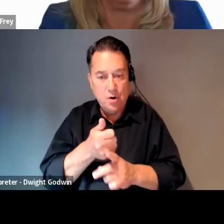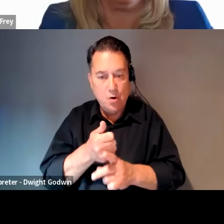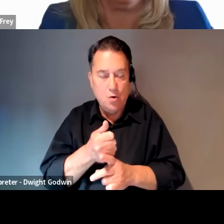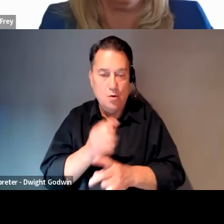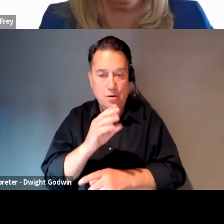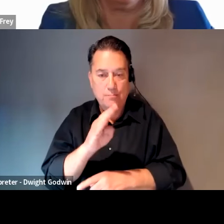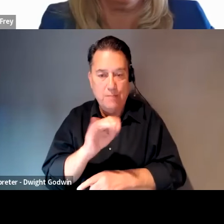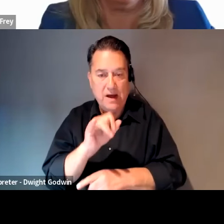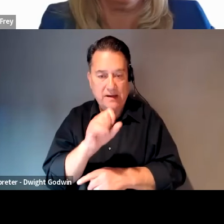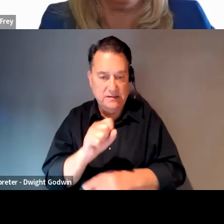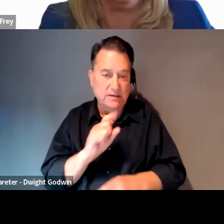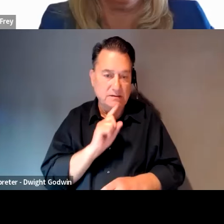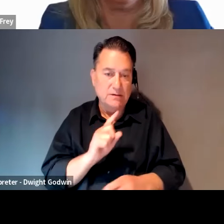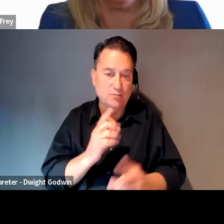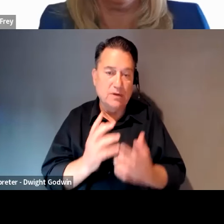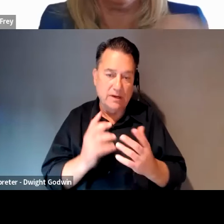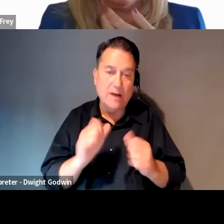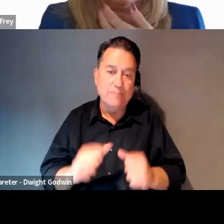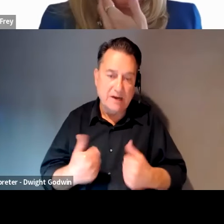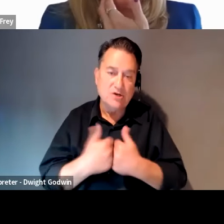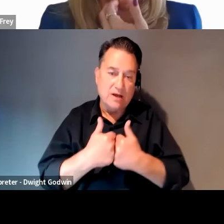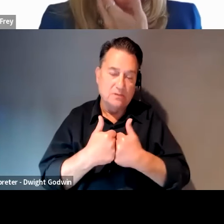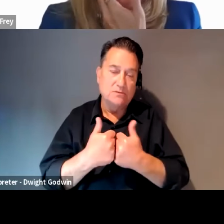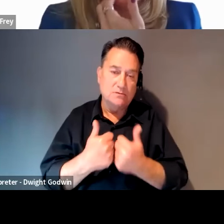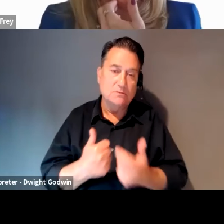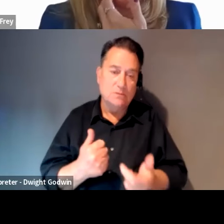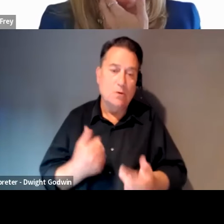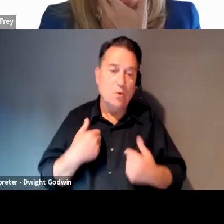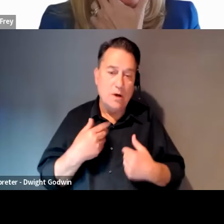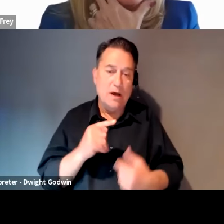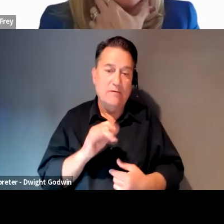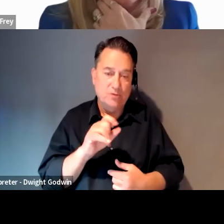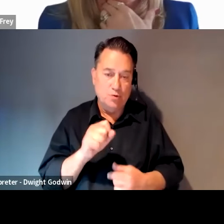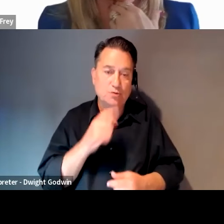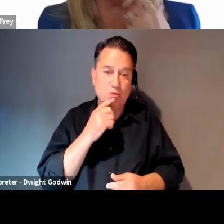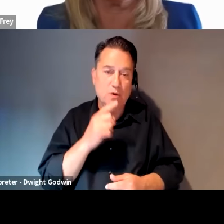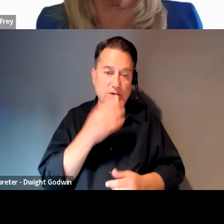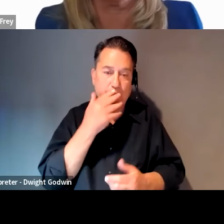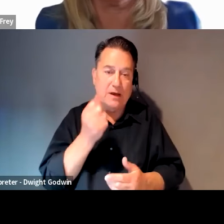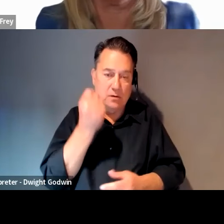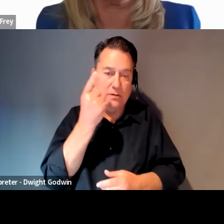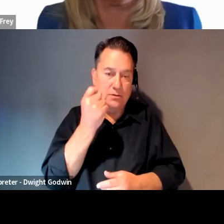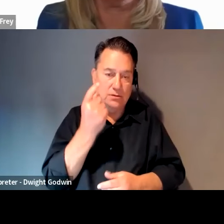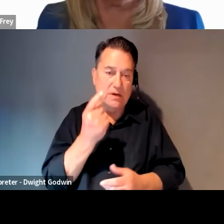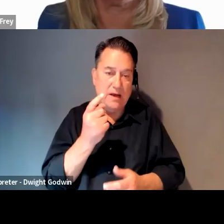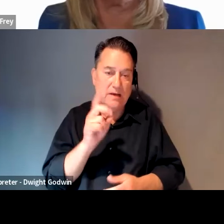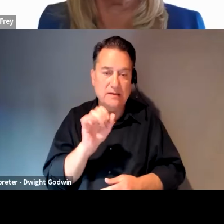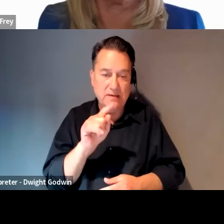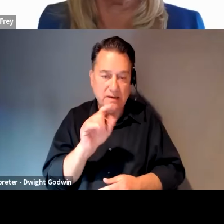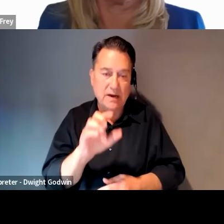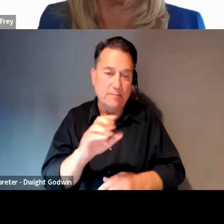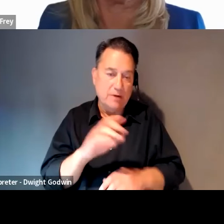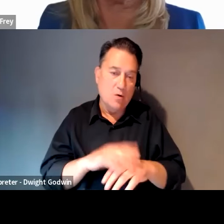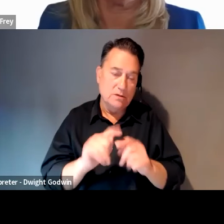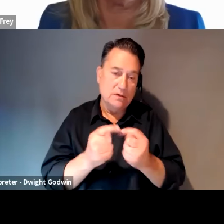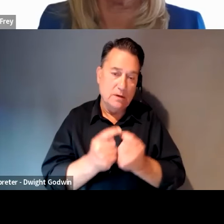So we have some tools to better understand what is that dynamic in our team and the values and how we see and work with families